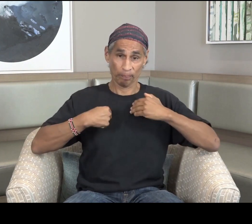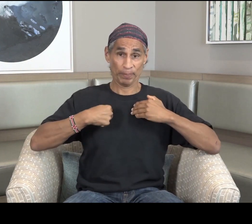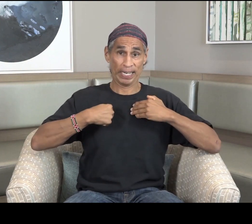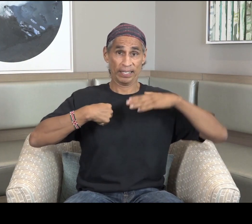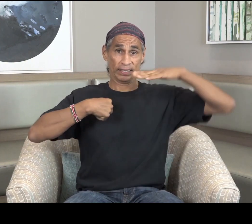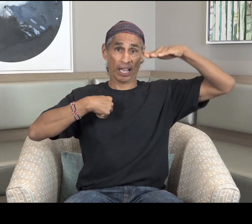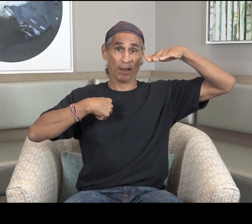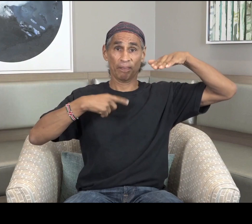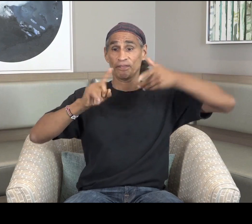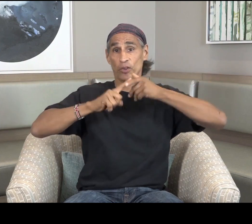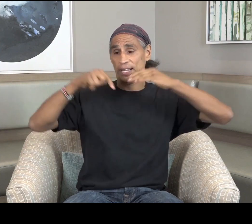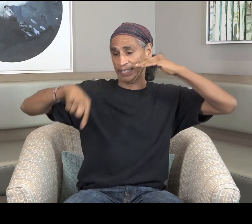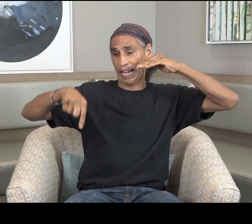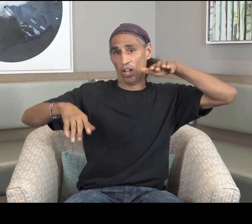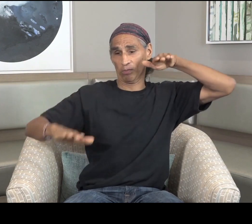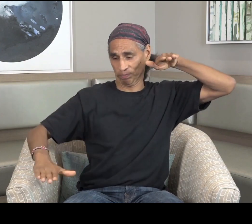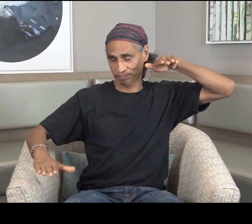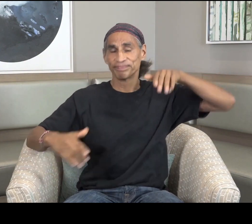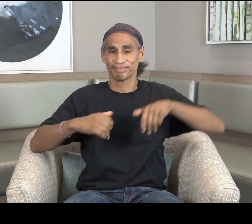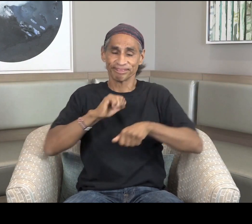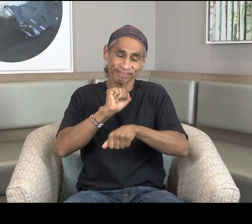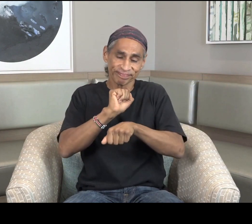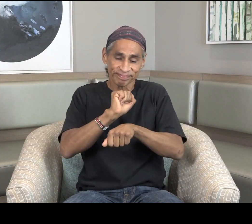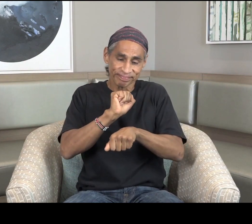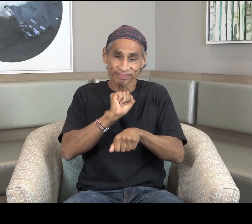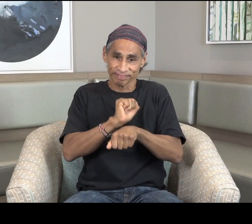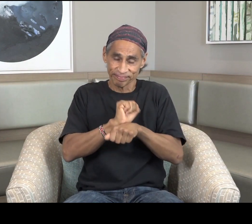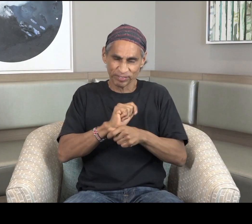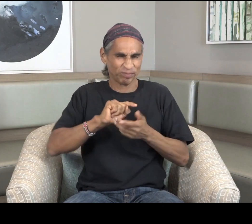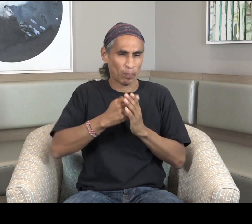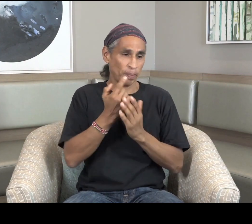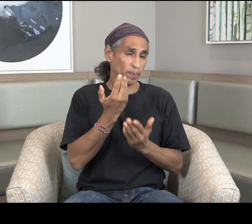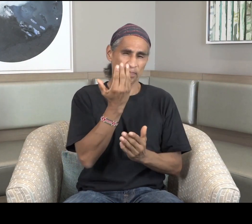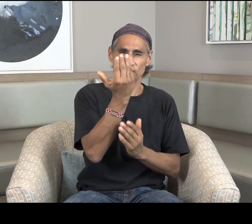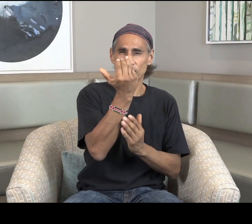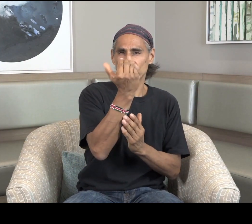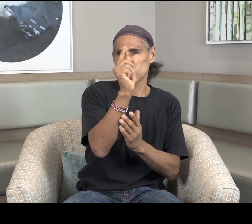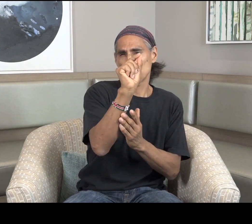So, you know I was on height.